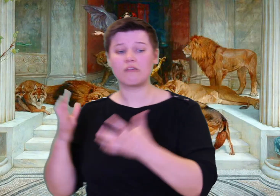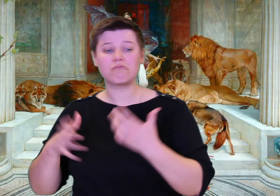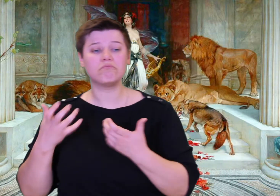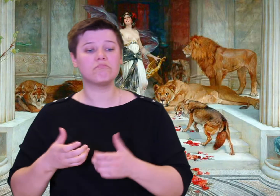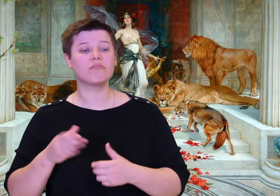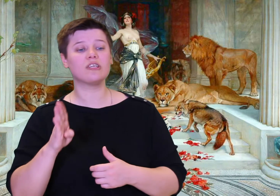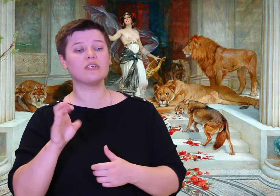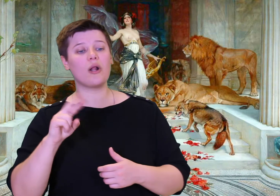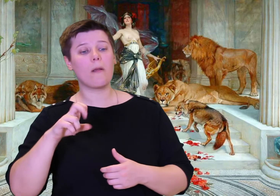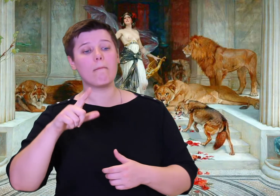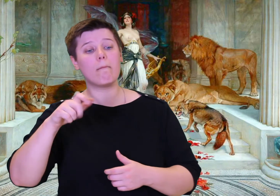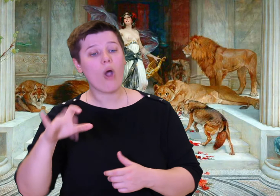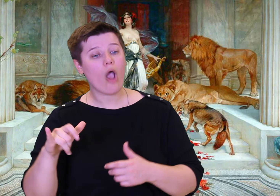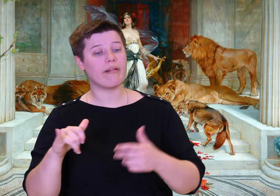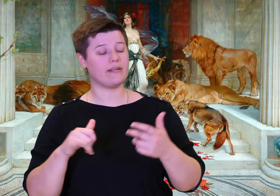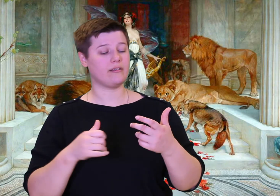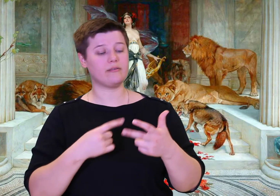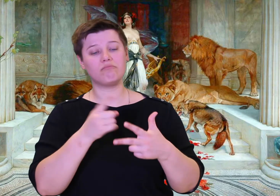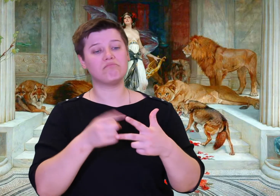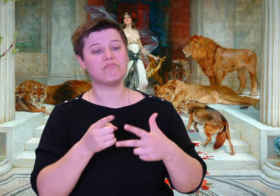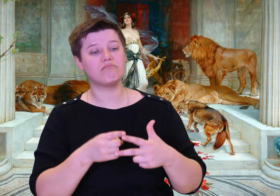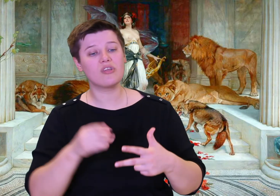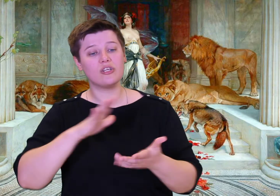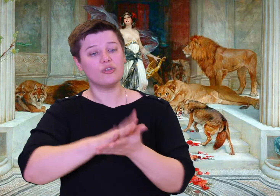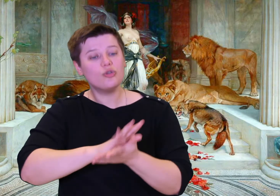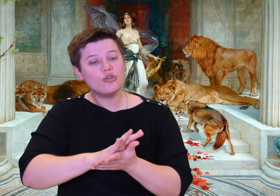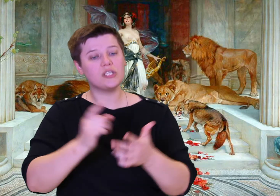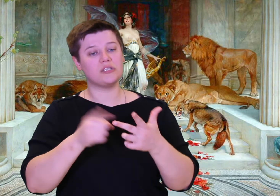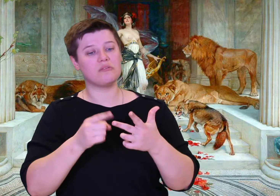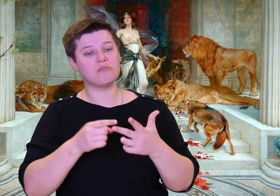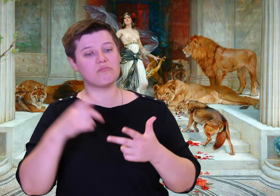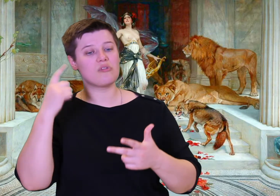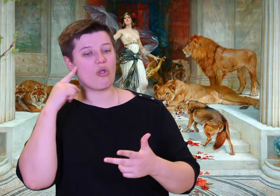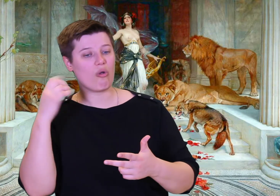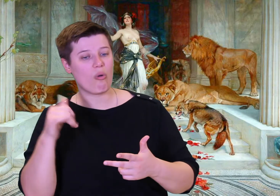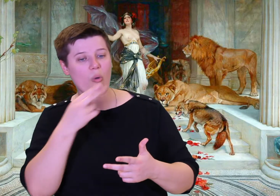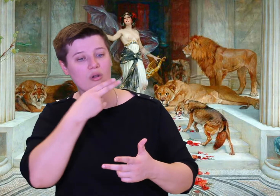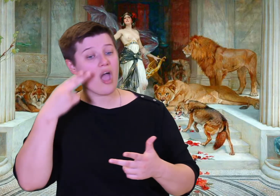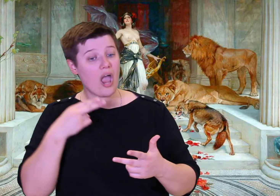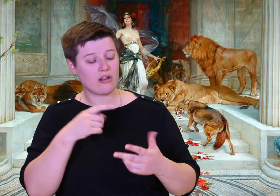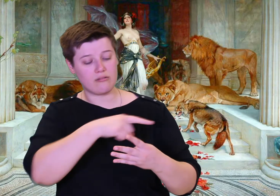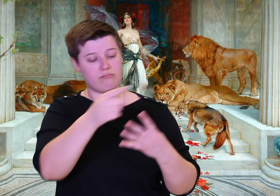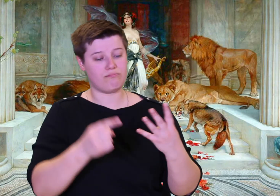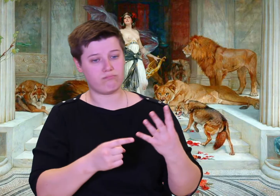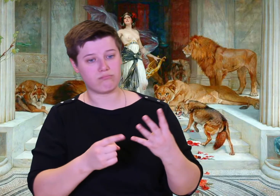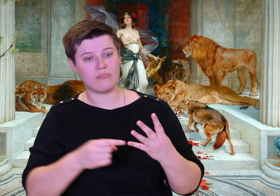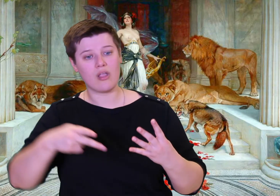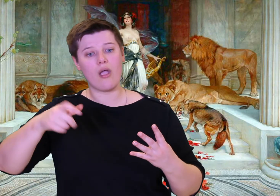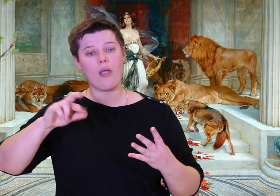barley, cheese, and golden honey, mixed with Pramnian wine.